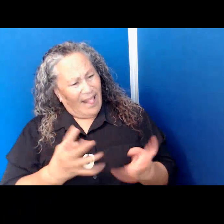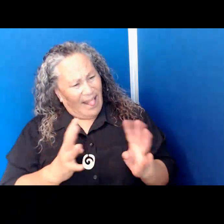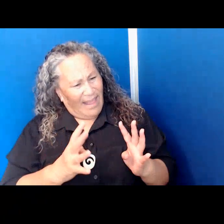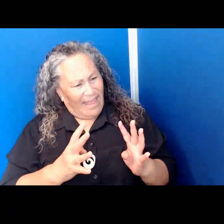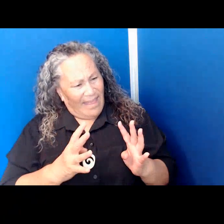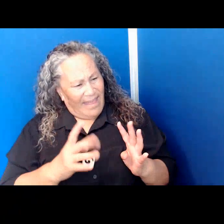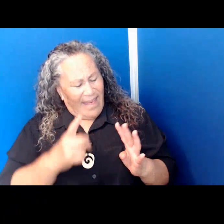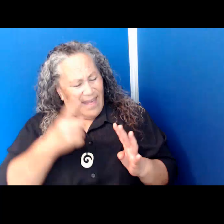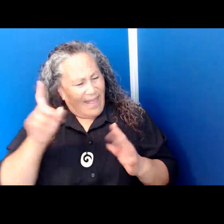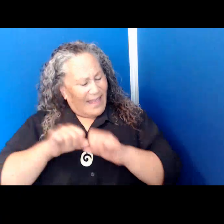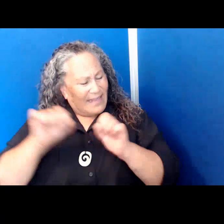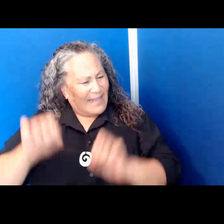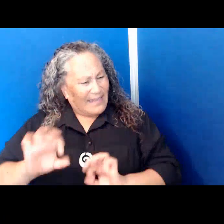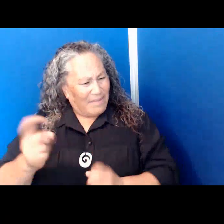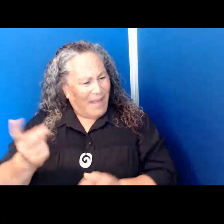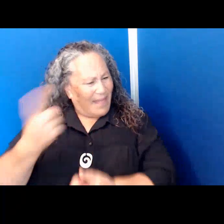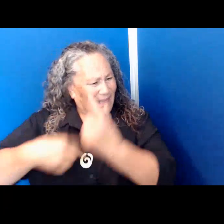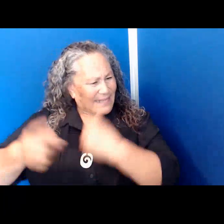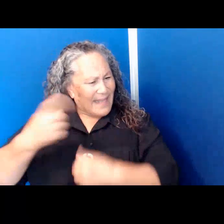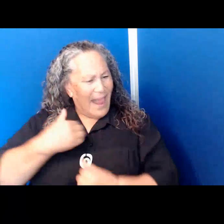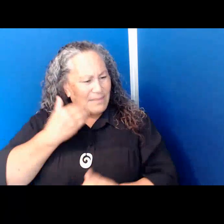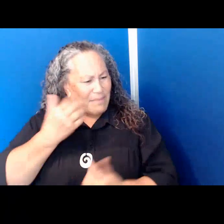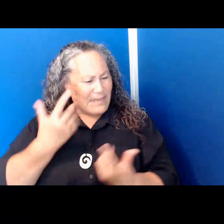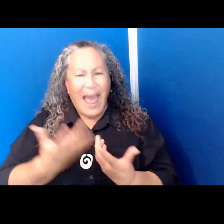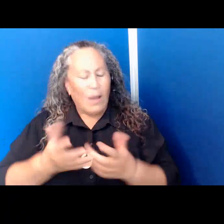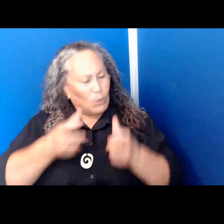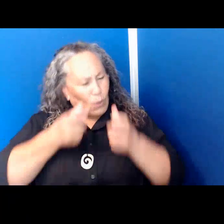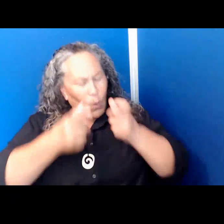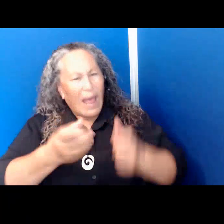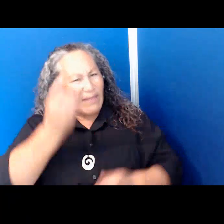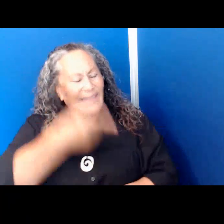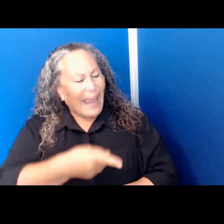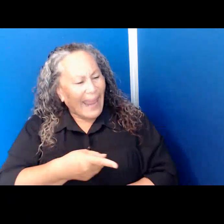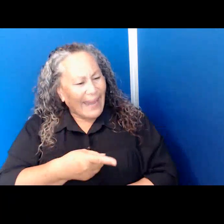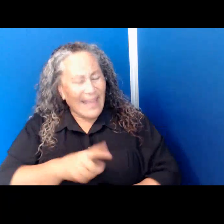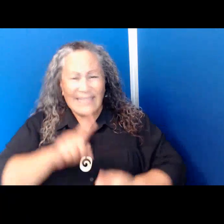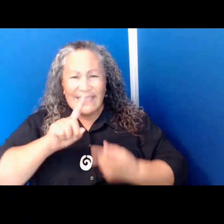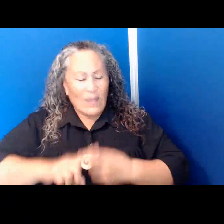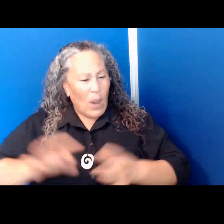of what was happening with Dad. With today, we still haven't received an official diagnosis for